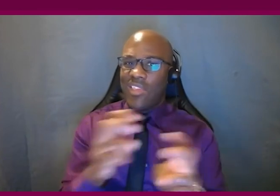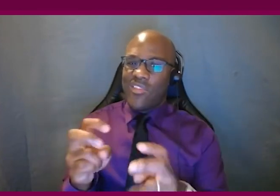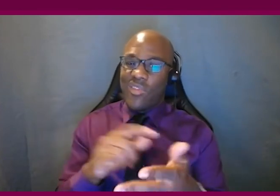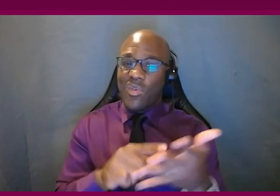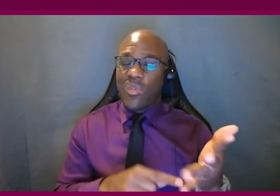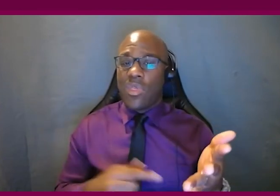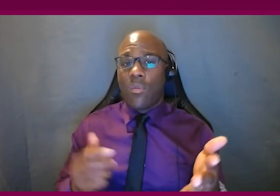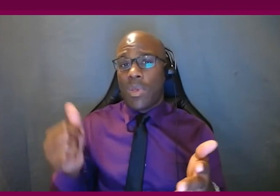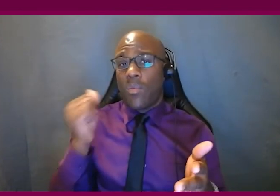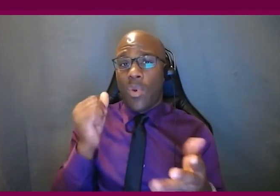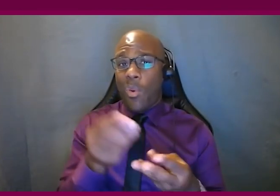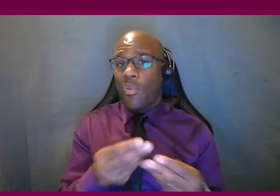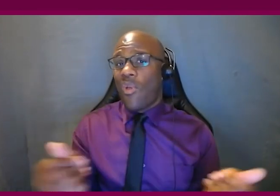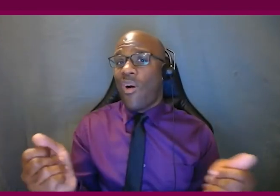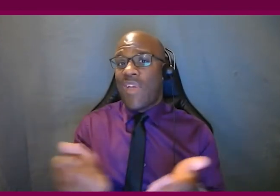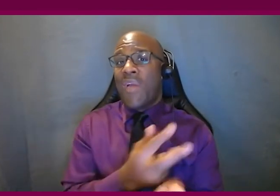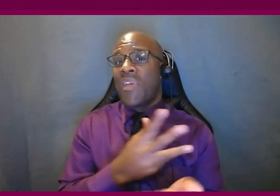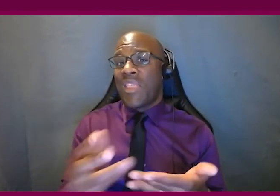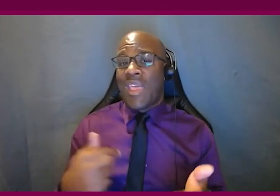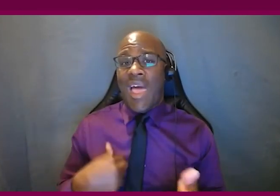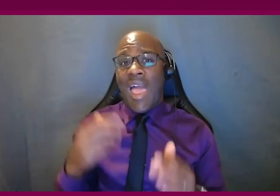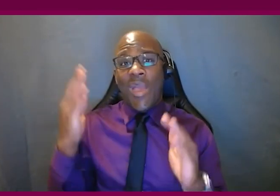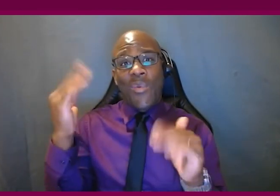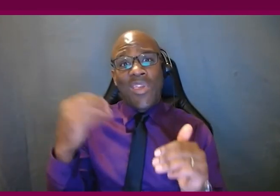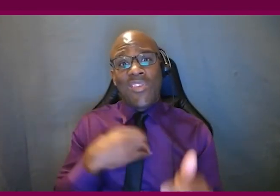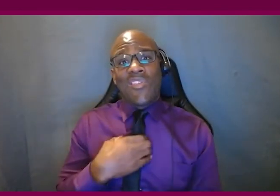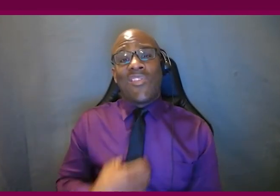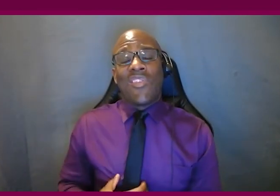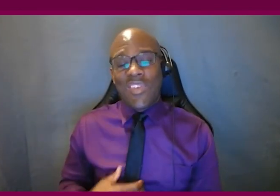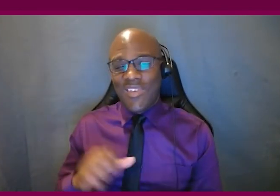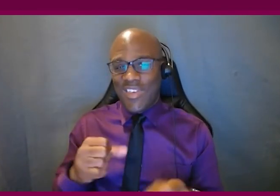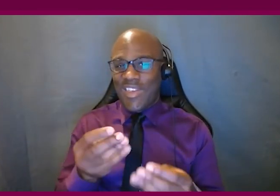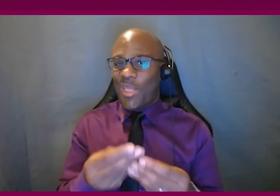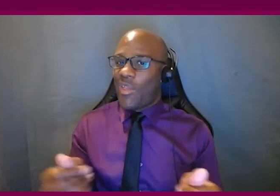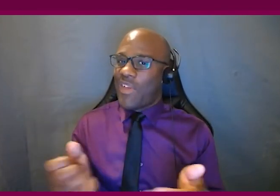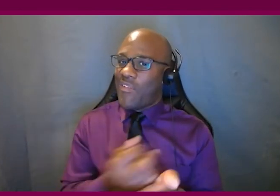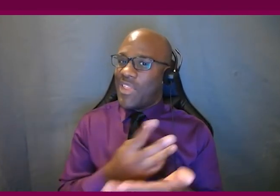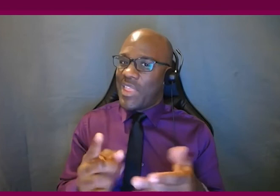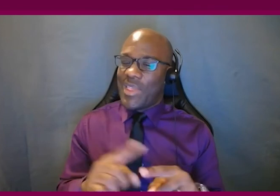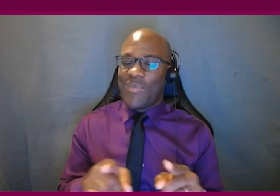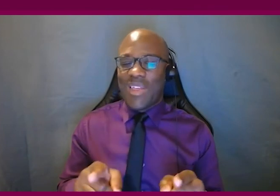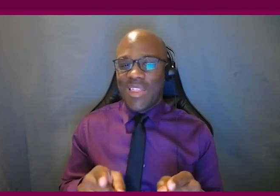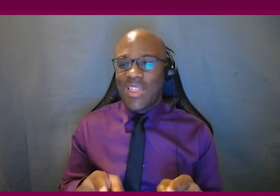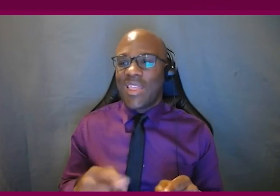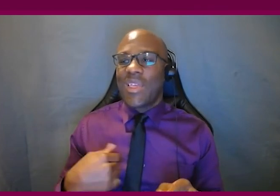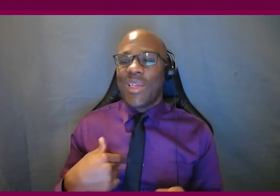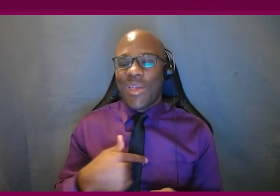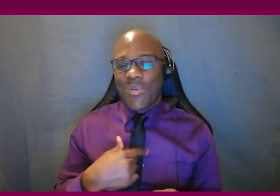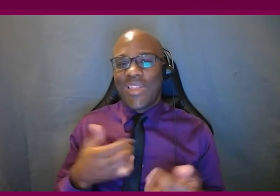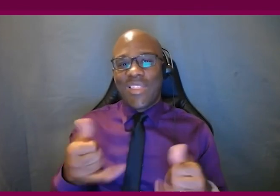was definitely a step in so many right directions in moving the needle forward within disability